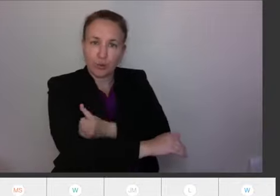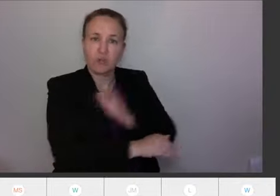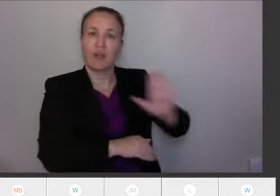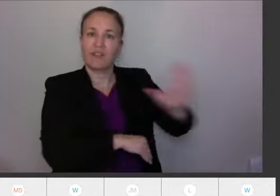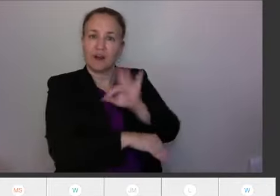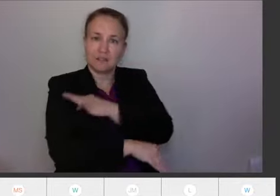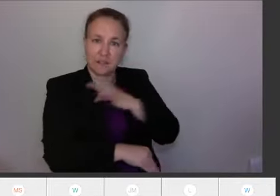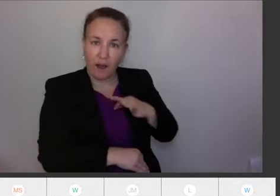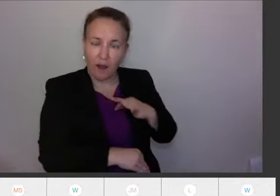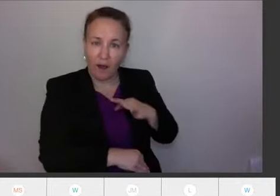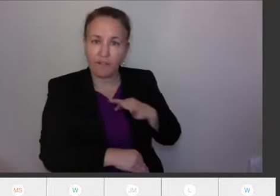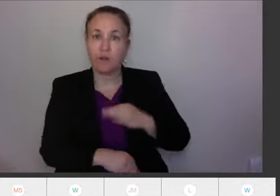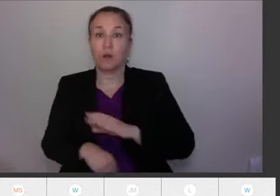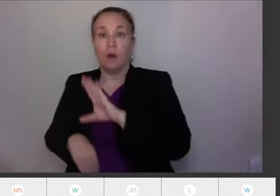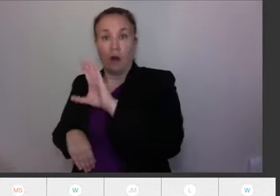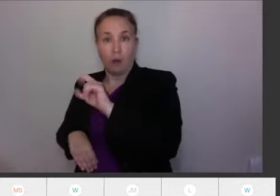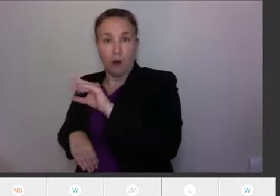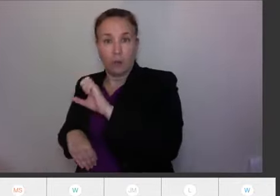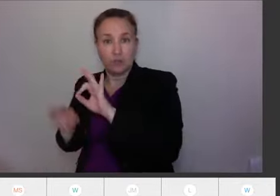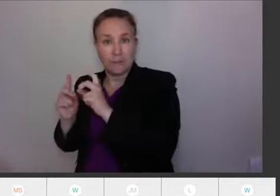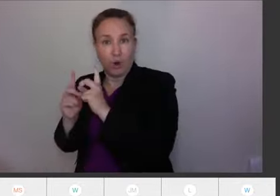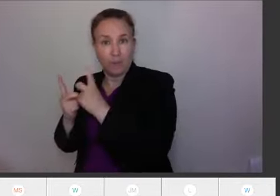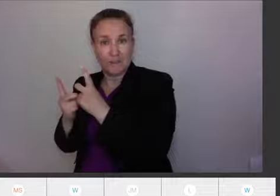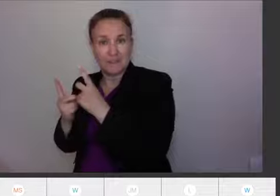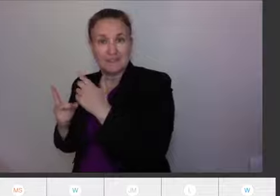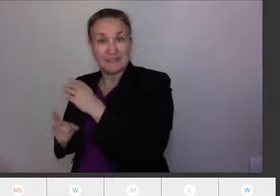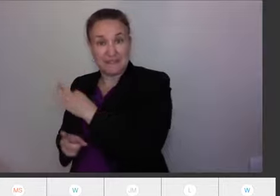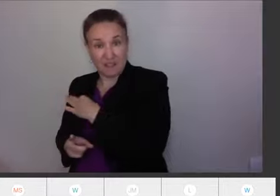also our commerce department staff for all this their hard work